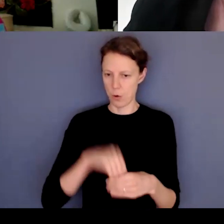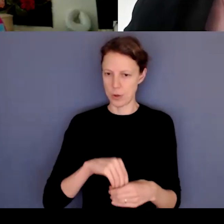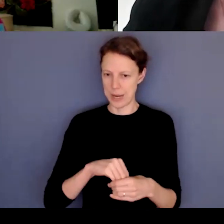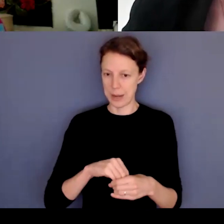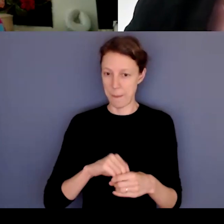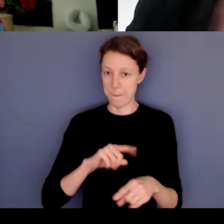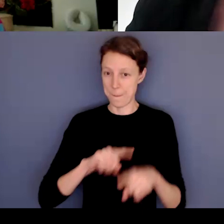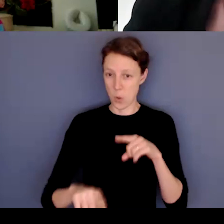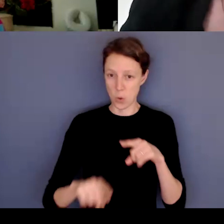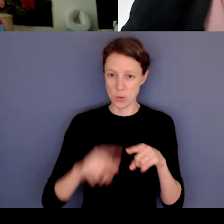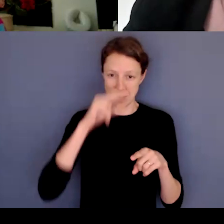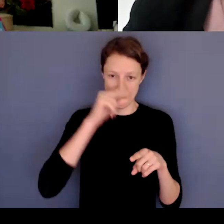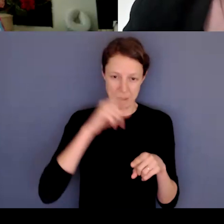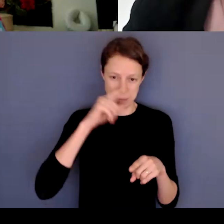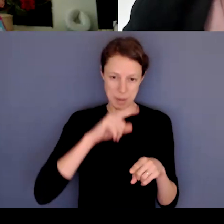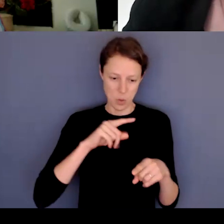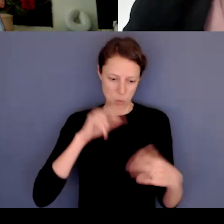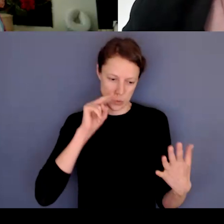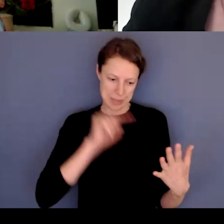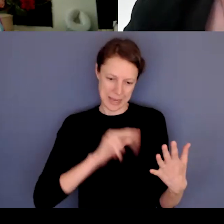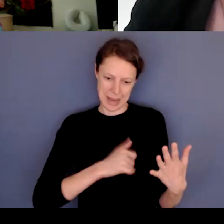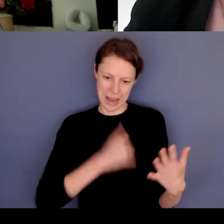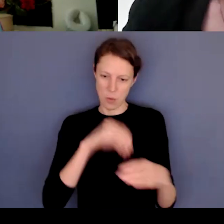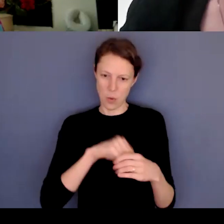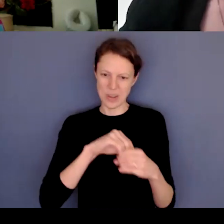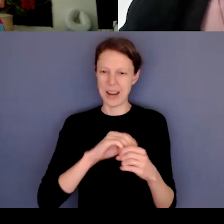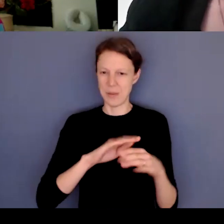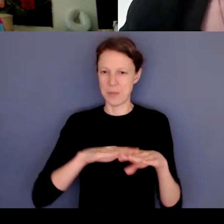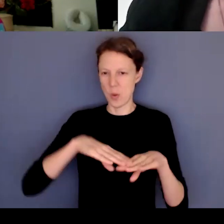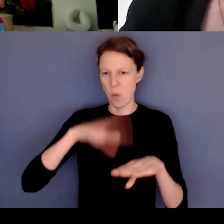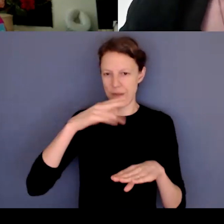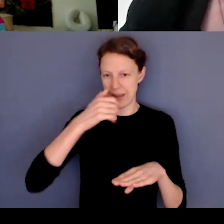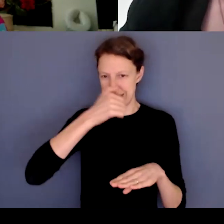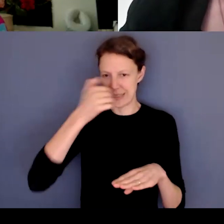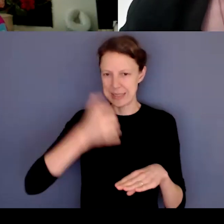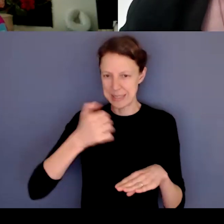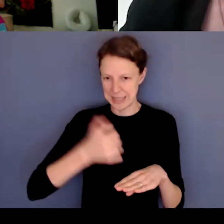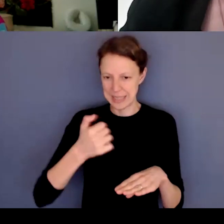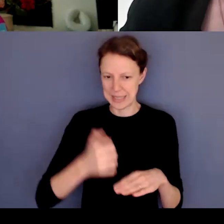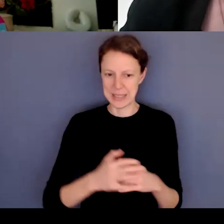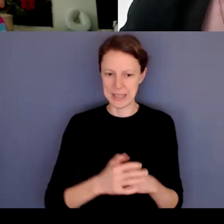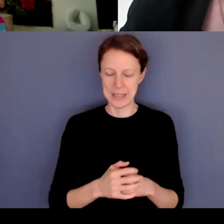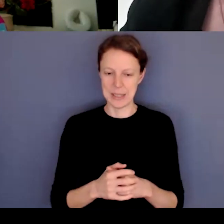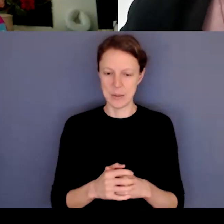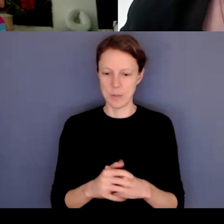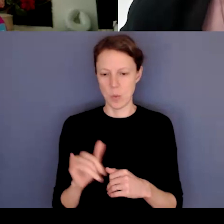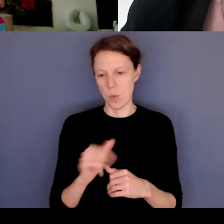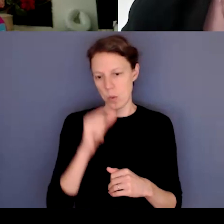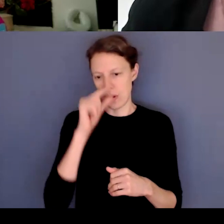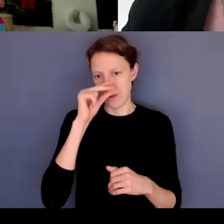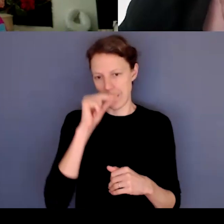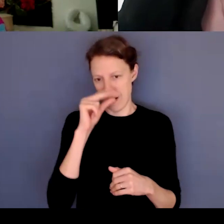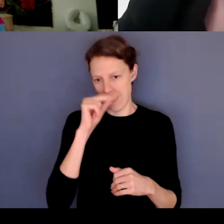are 16+ or kind of young adults, and so it will probably take